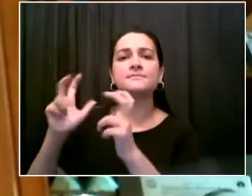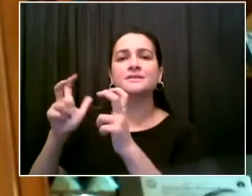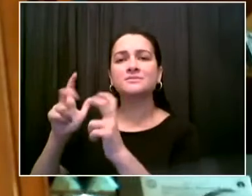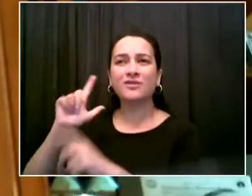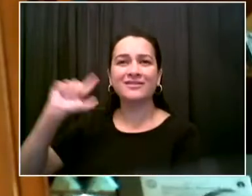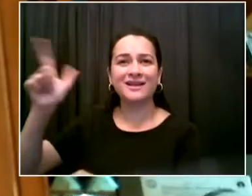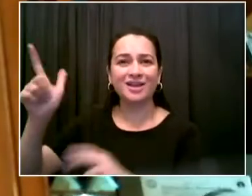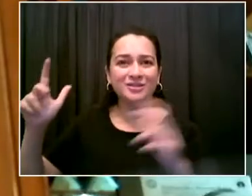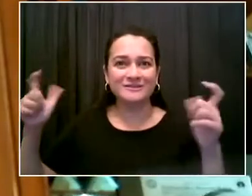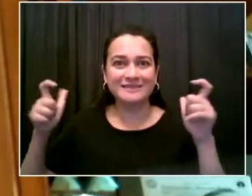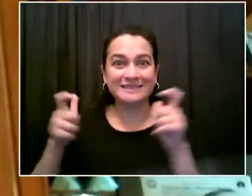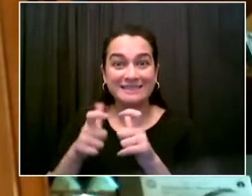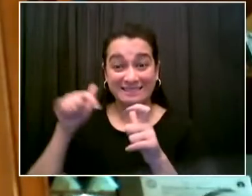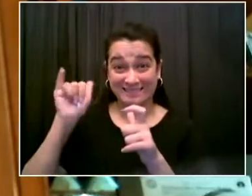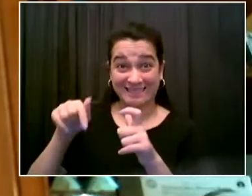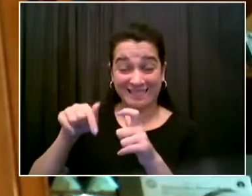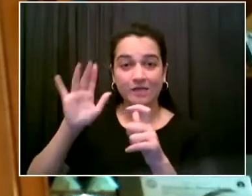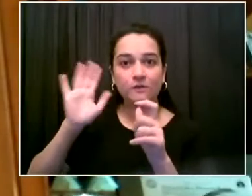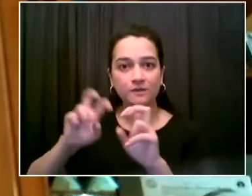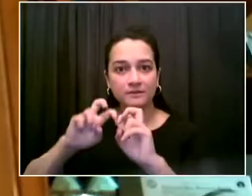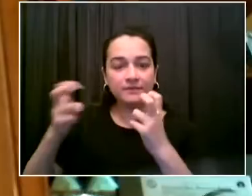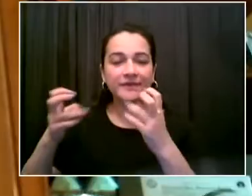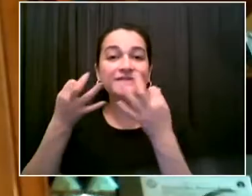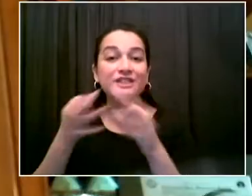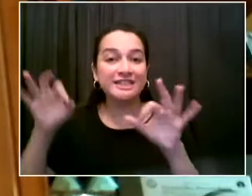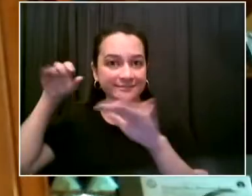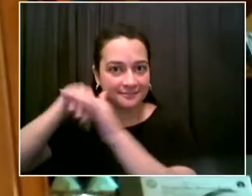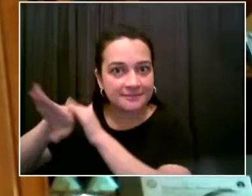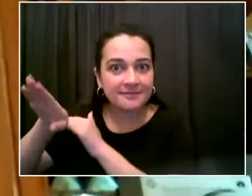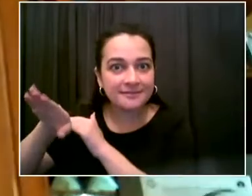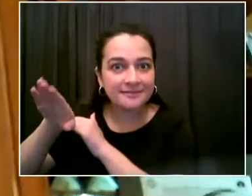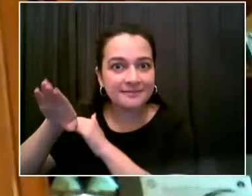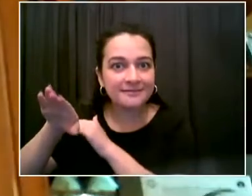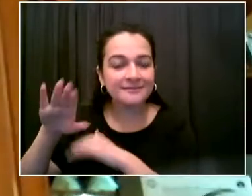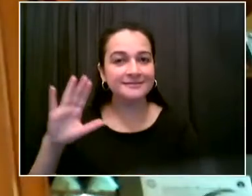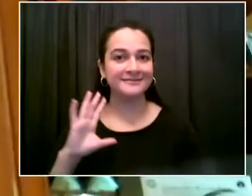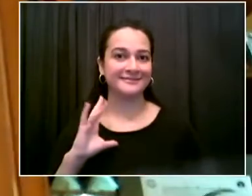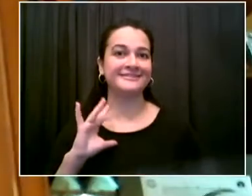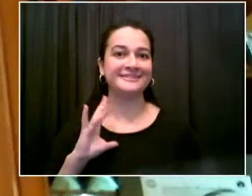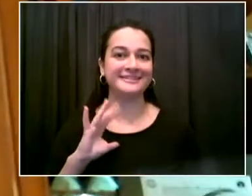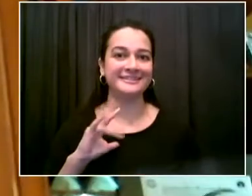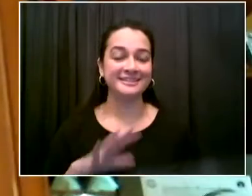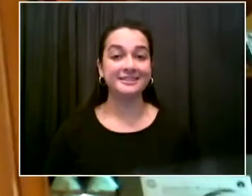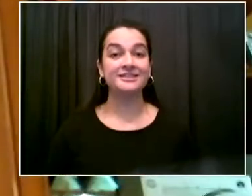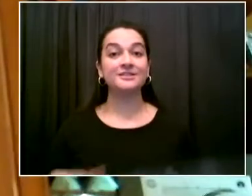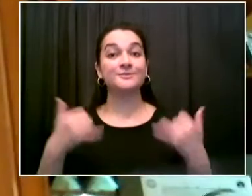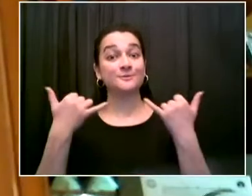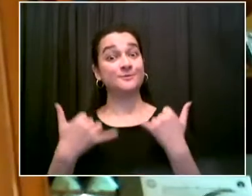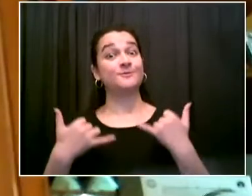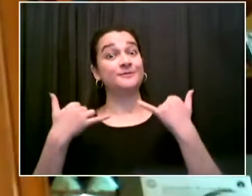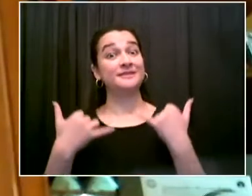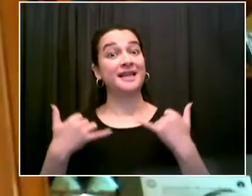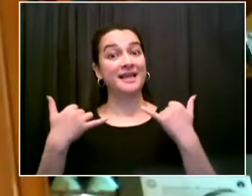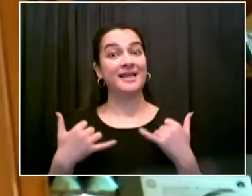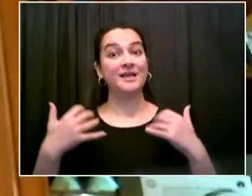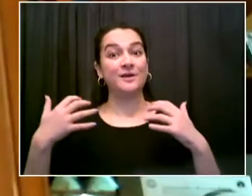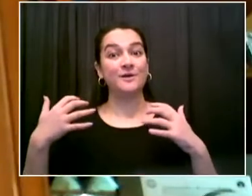PLAYOFF GAMES AND GAMES MOVING